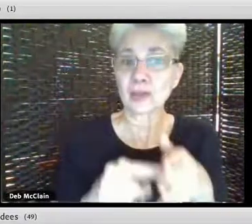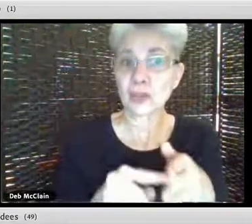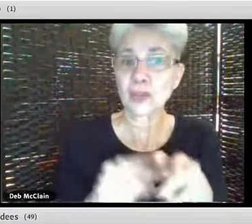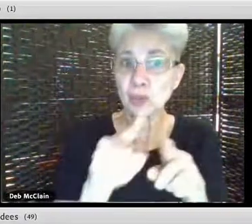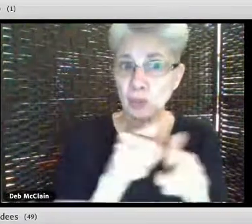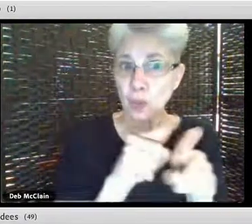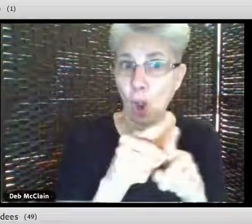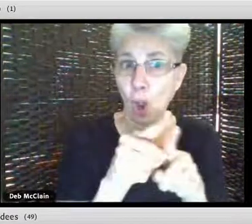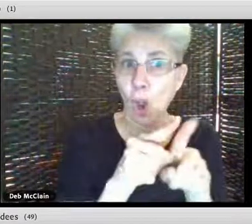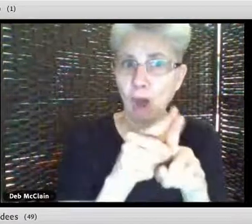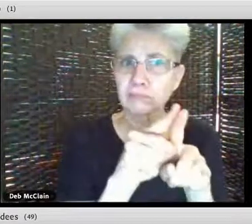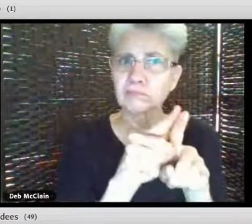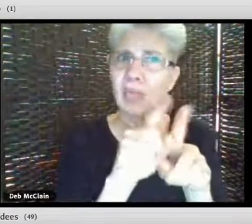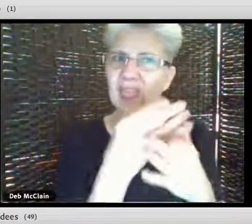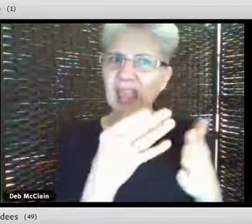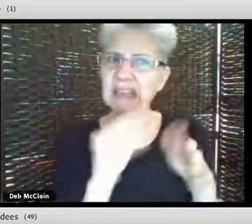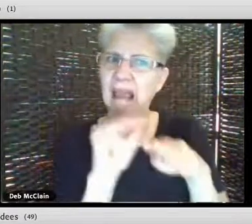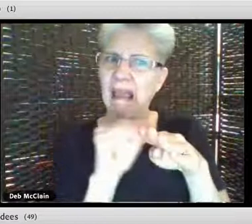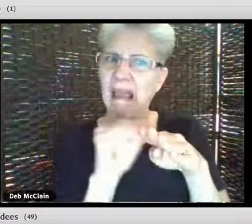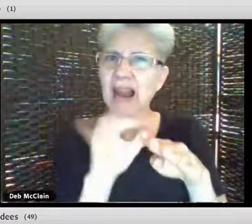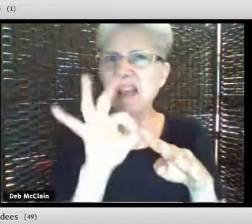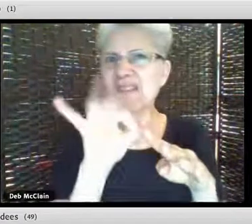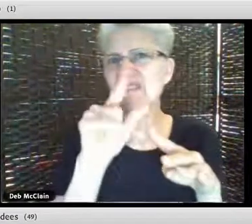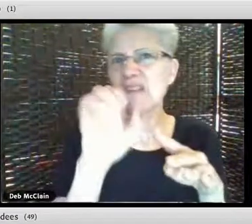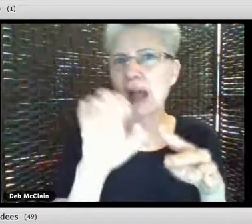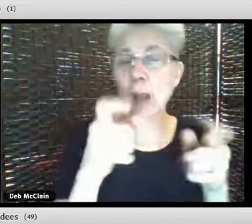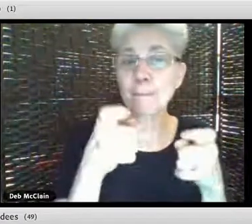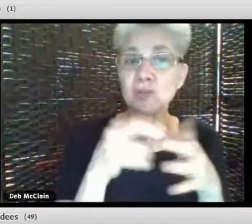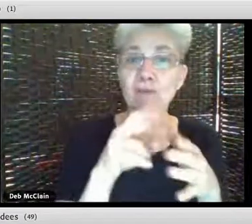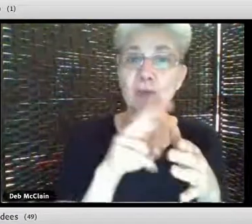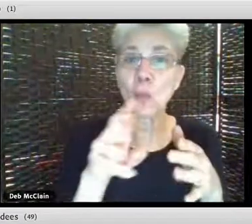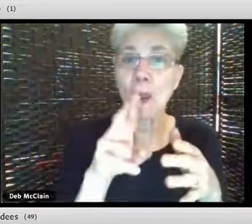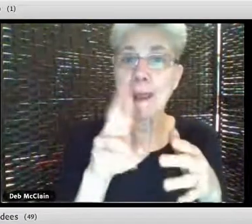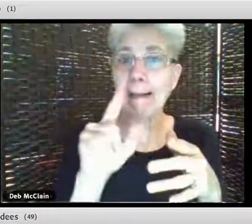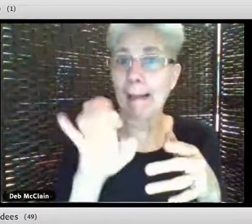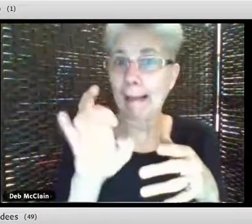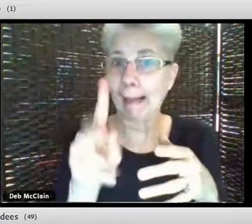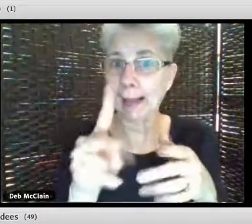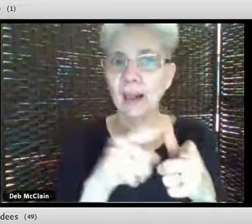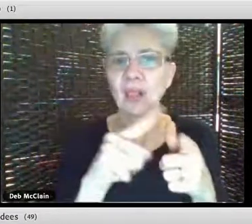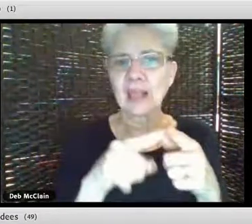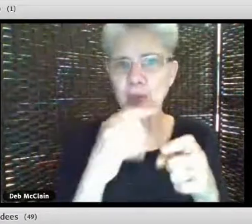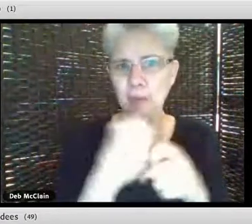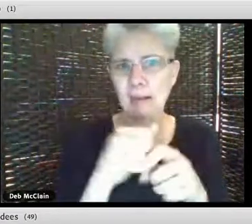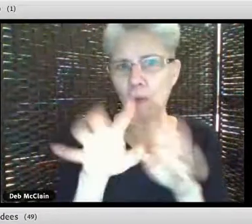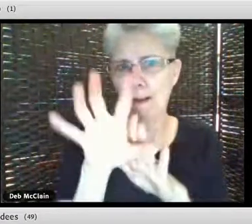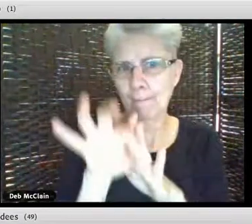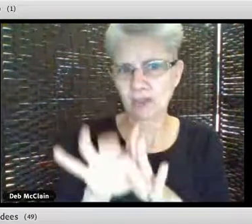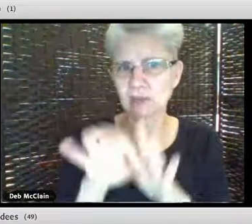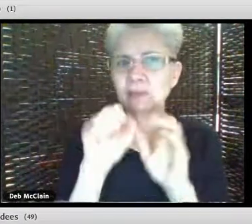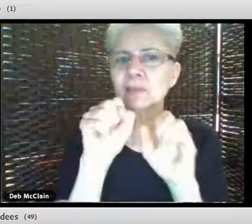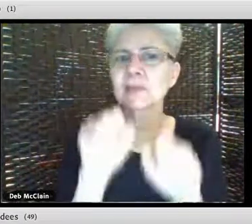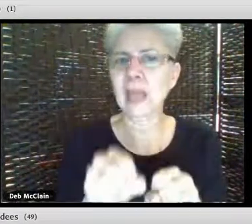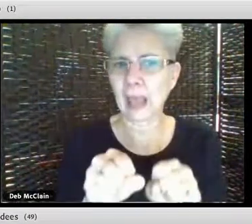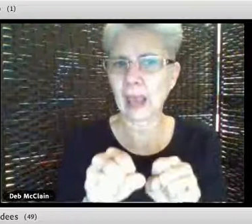It's pretty much like a file manager, so if you right-click on stuff, you can get your options here. You can preview it.